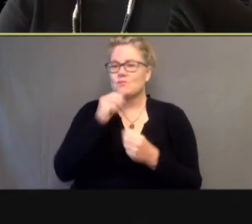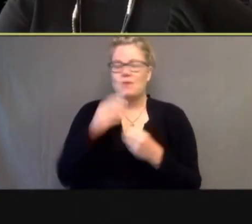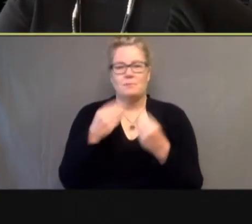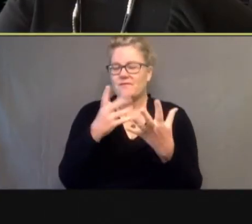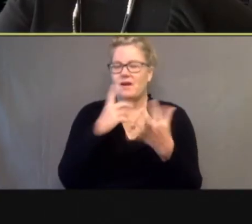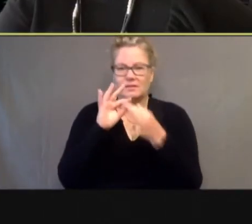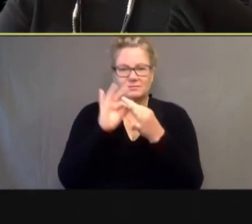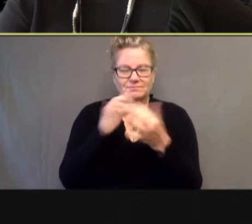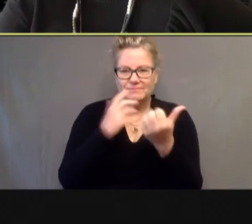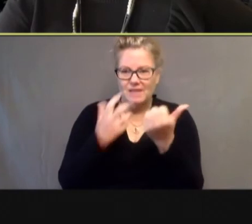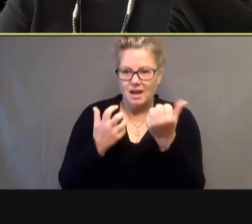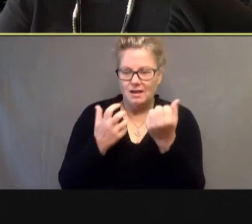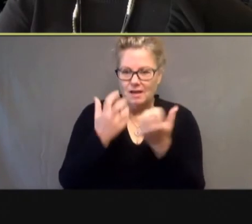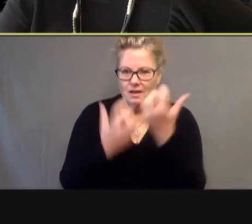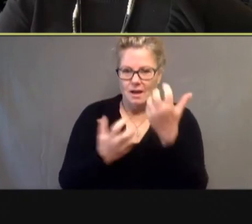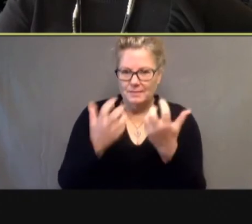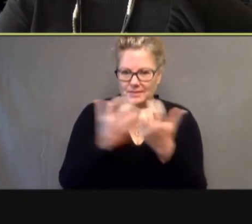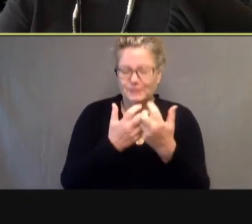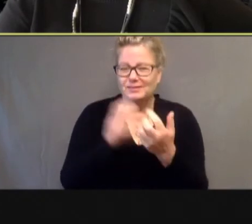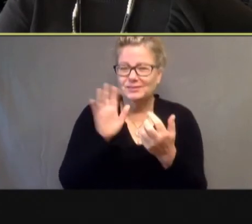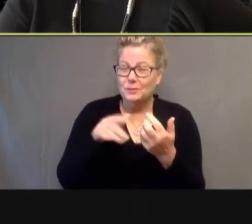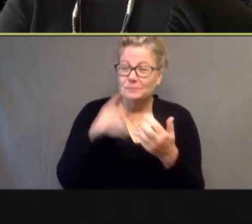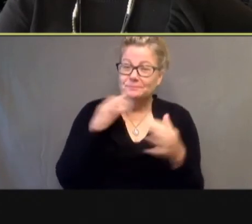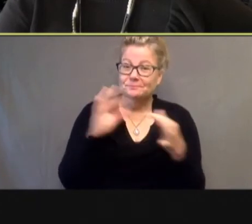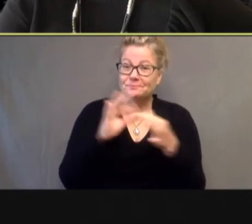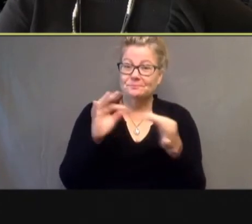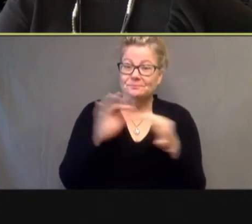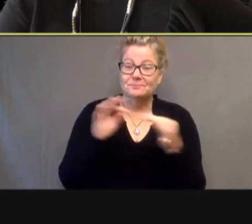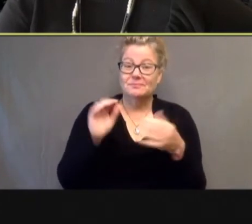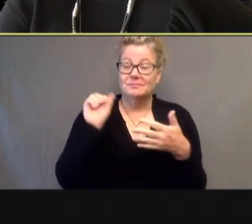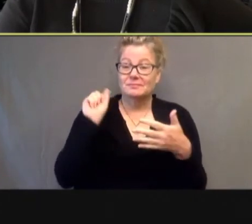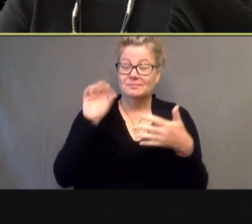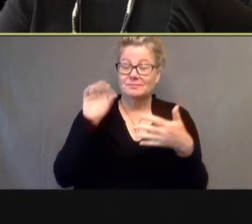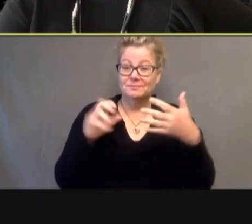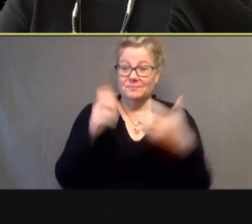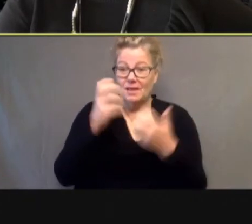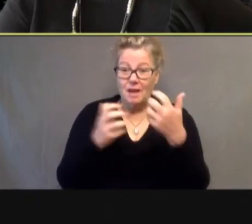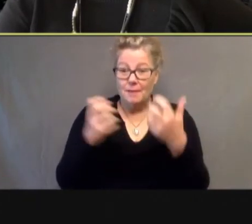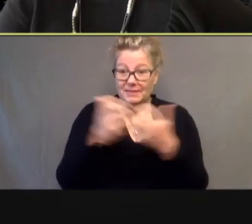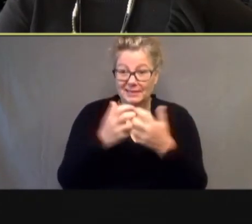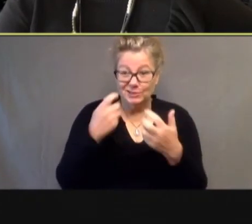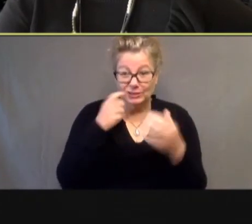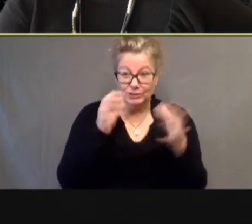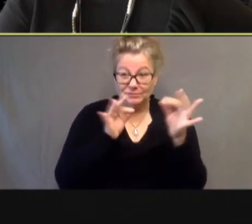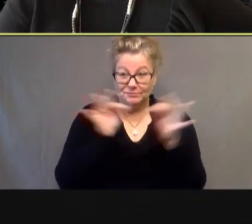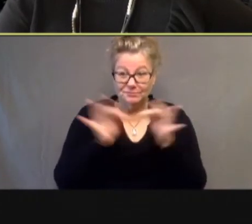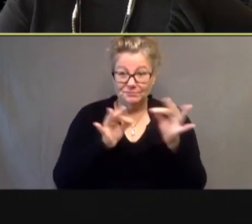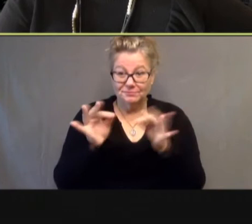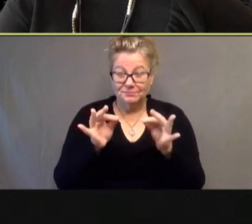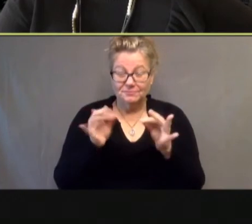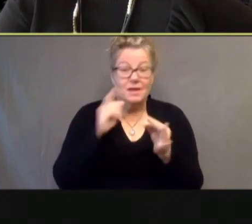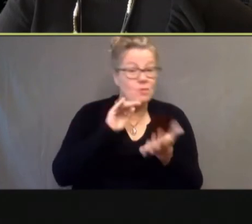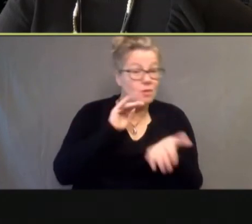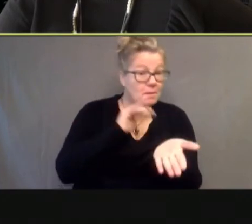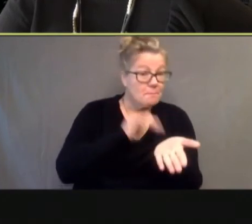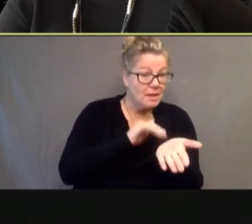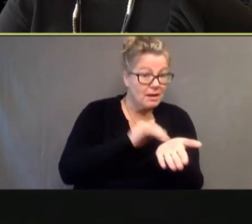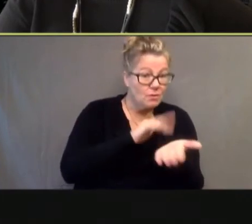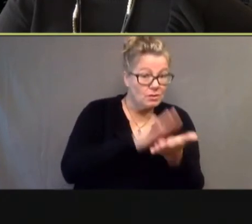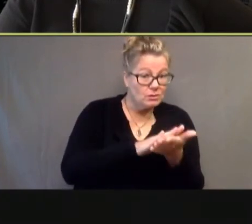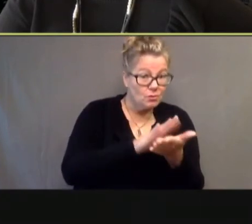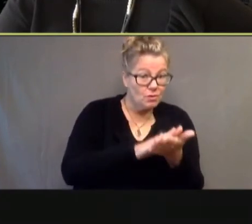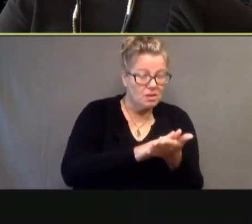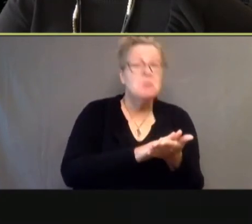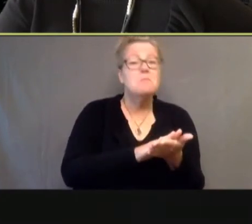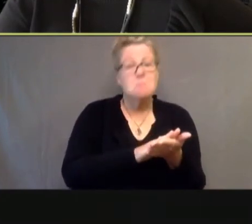many of the accommodations that I just described for medical school might be appropriate for